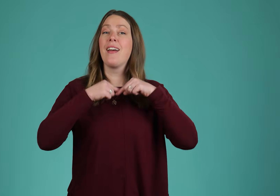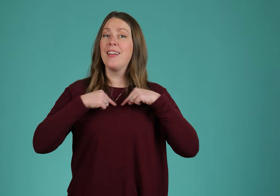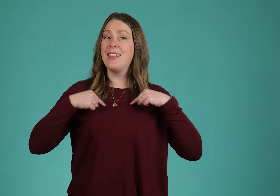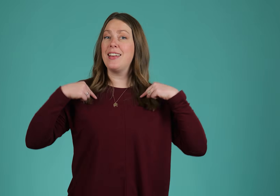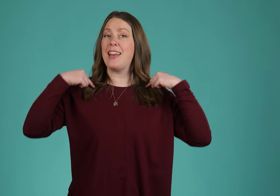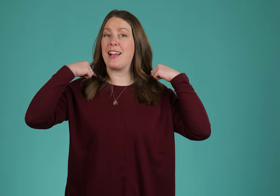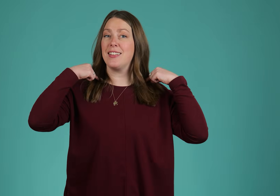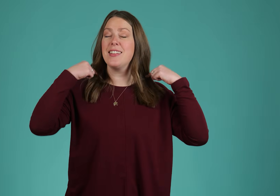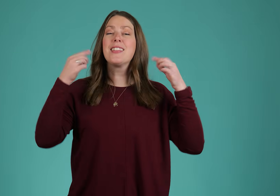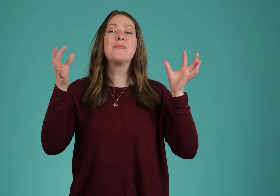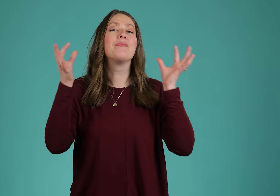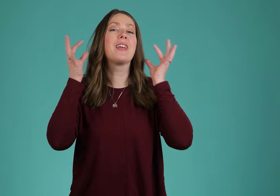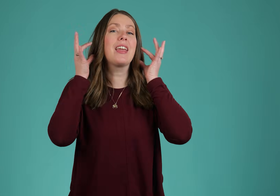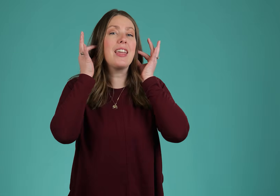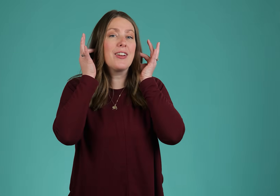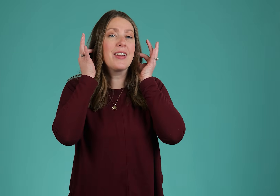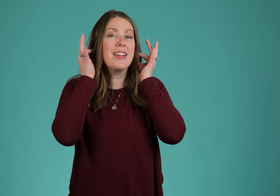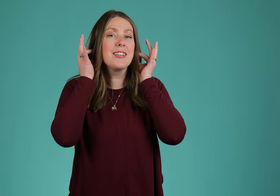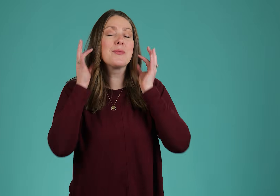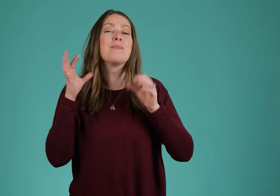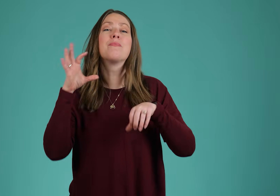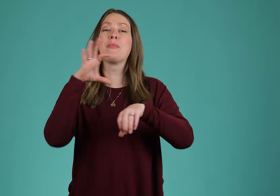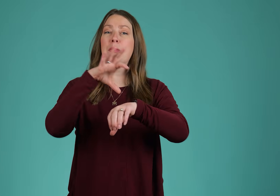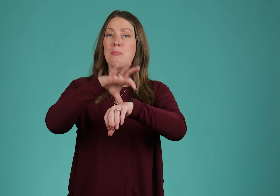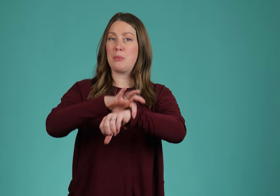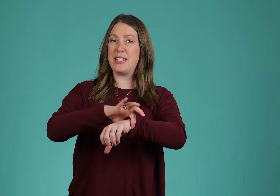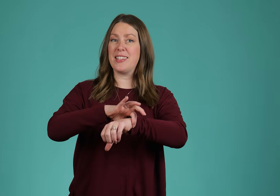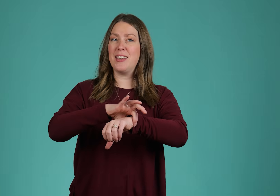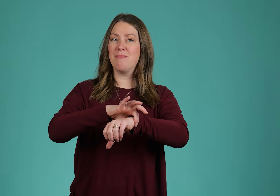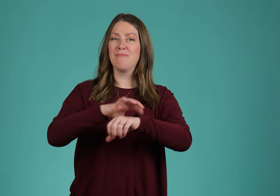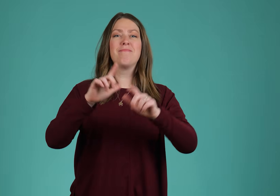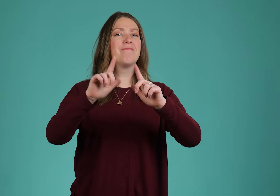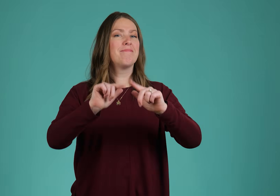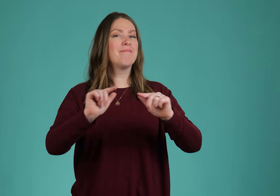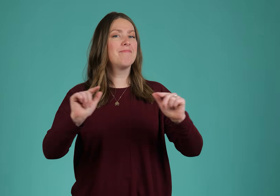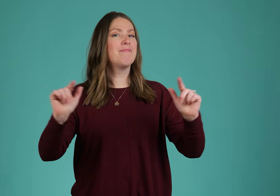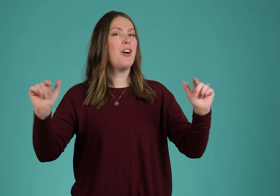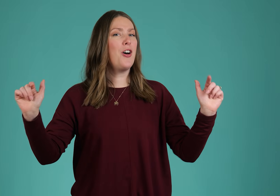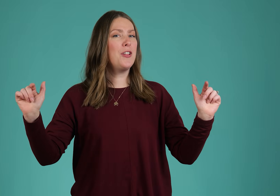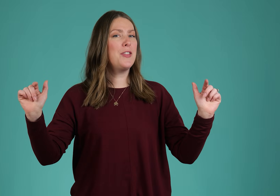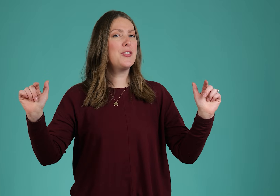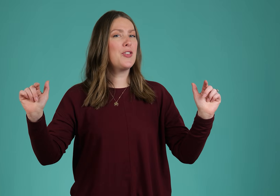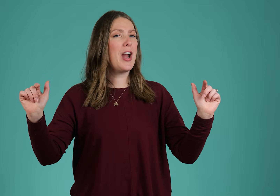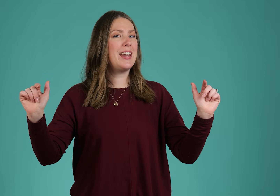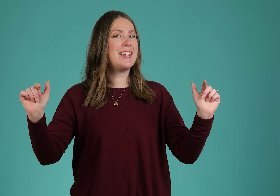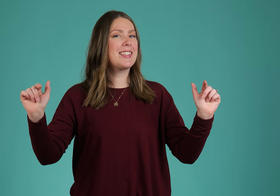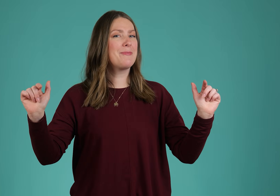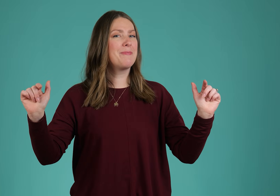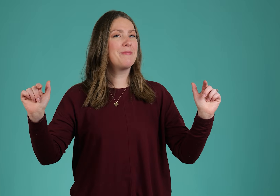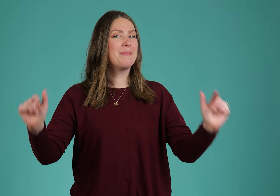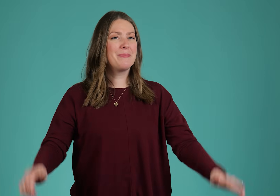Necklace. Earrings. Bracelet. All of those varieties.